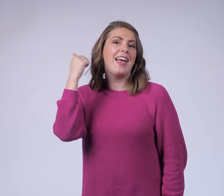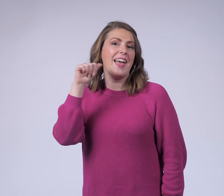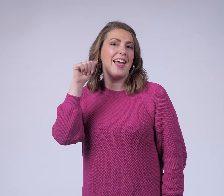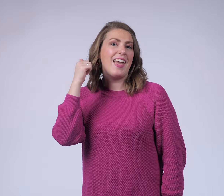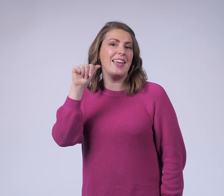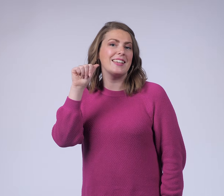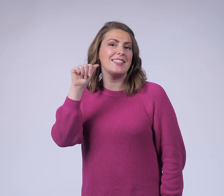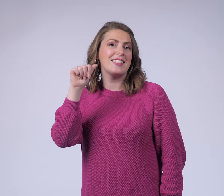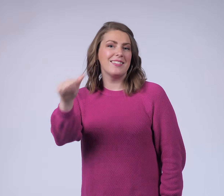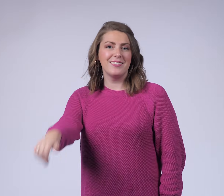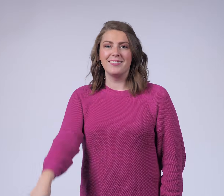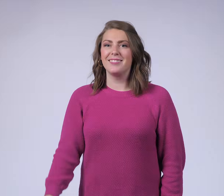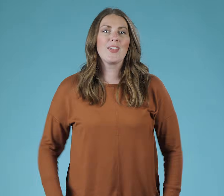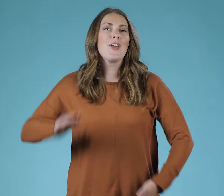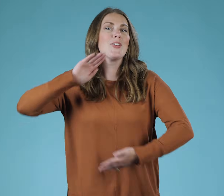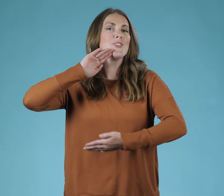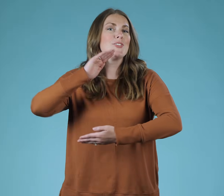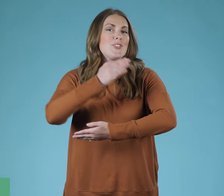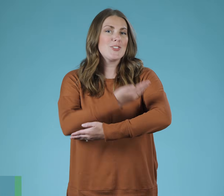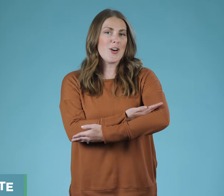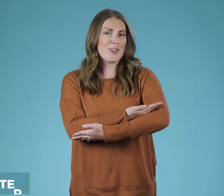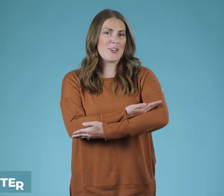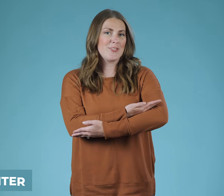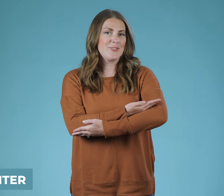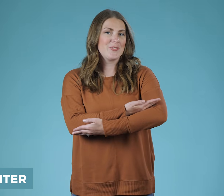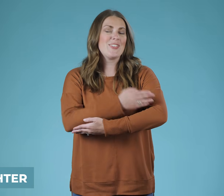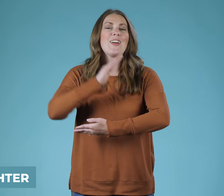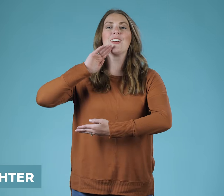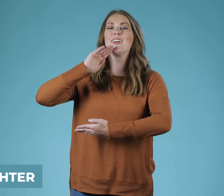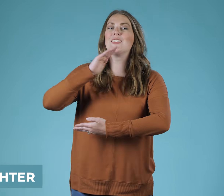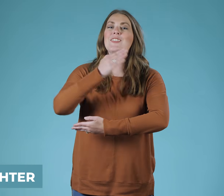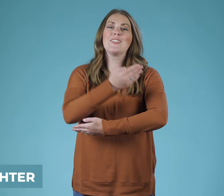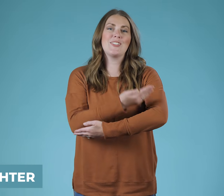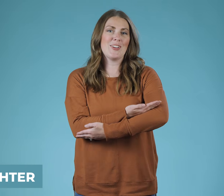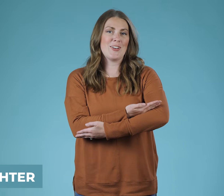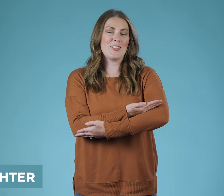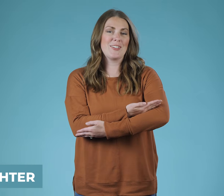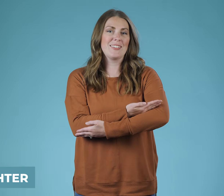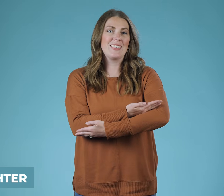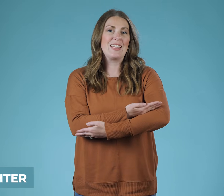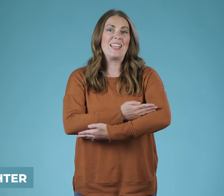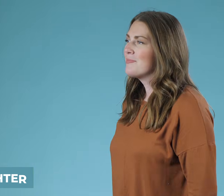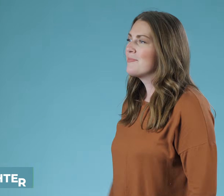Aunt. Daughter.